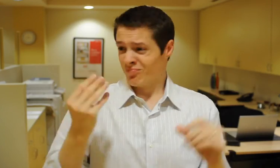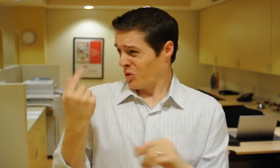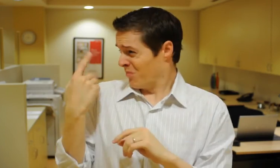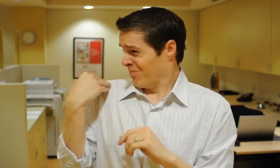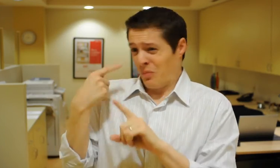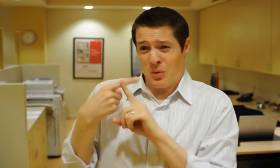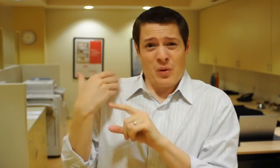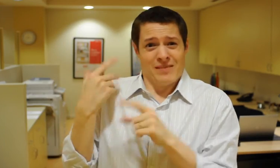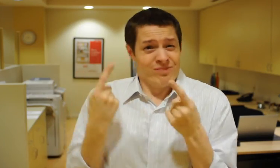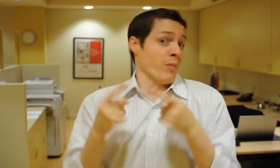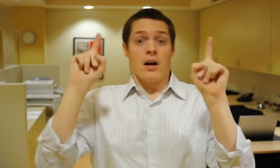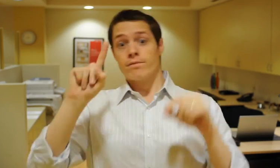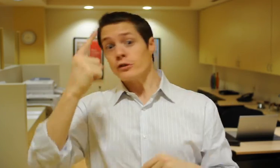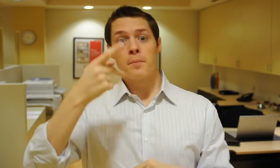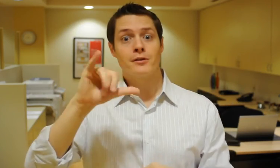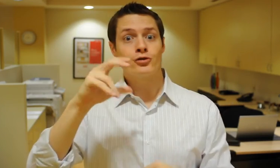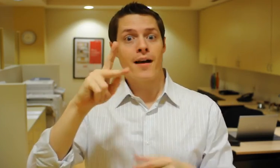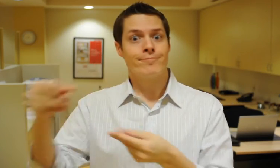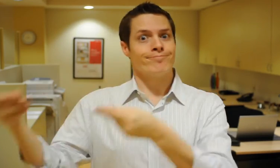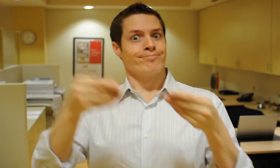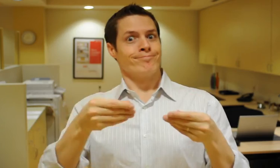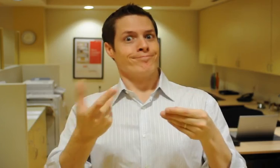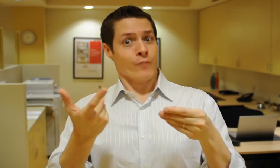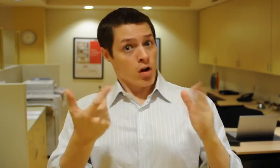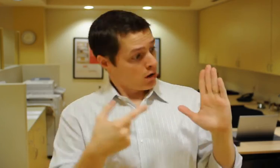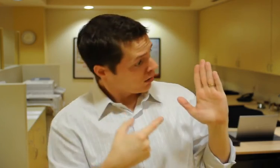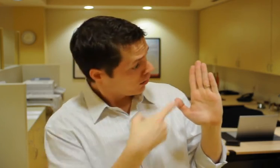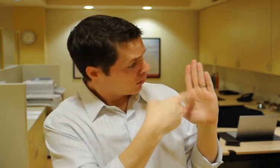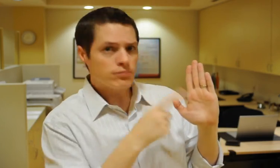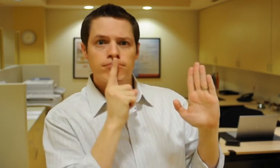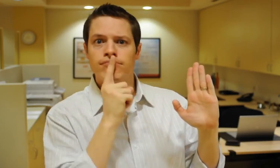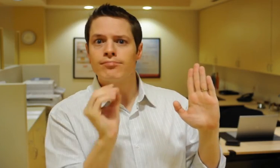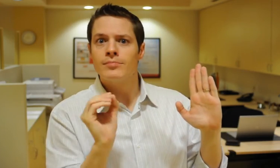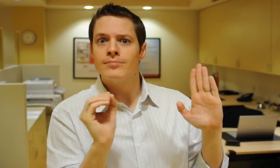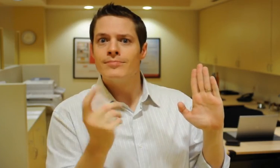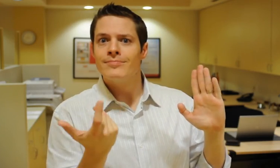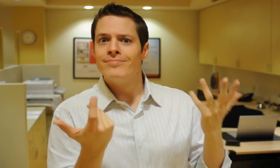Just last month some of us received our first paycheck. That's not listed among expenses.